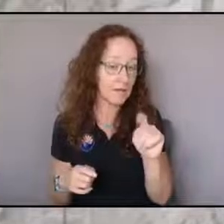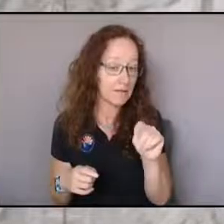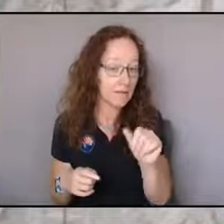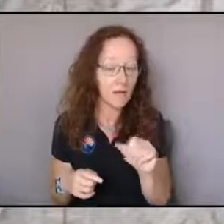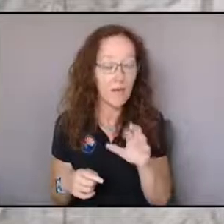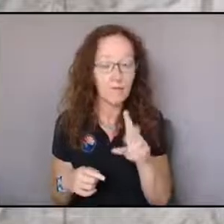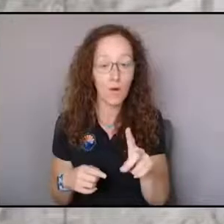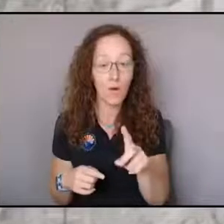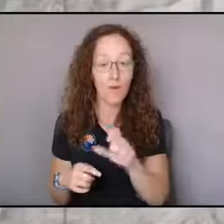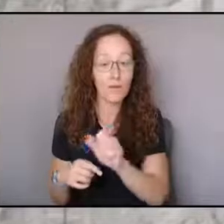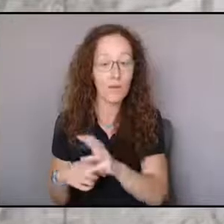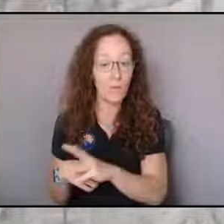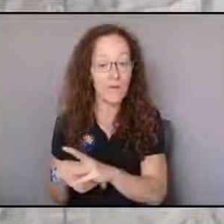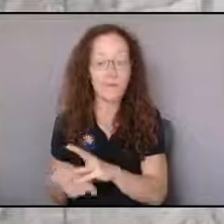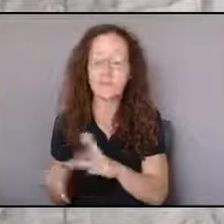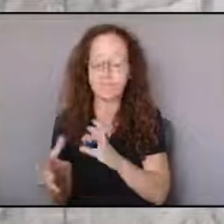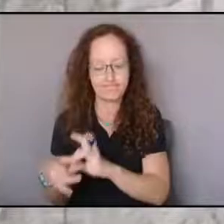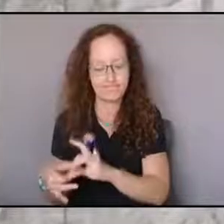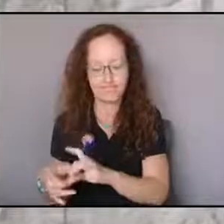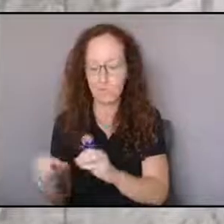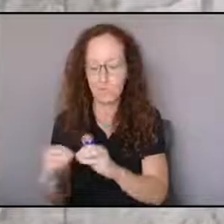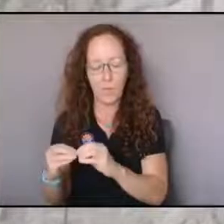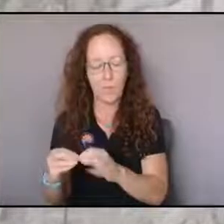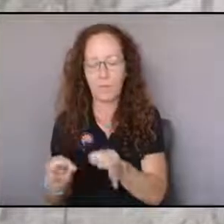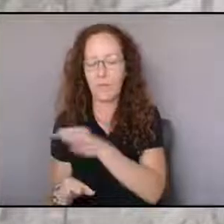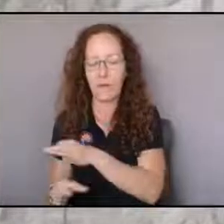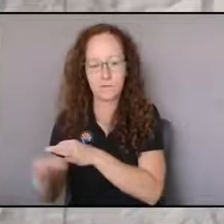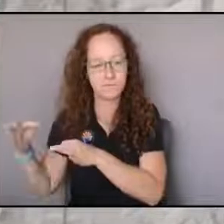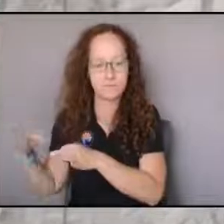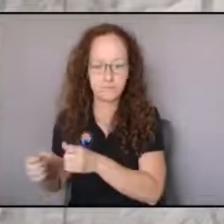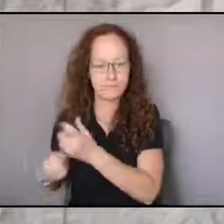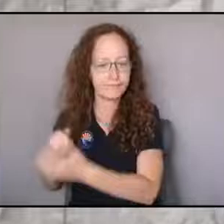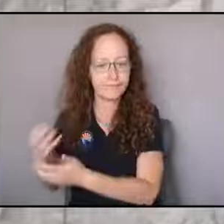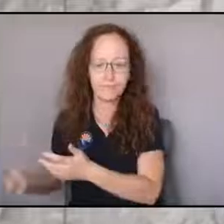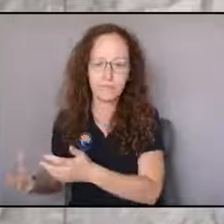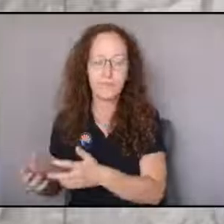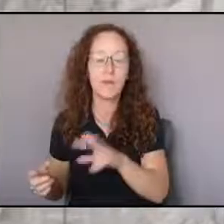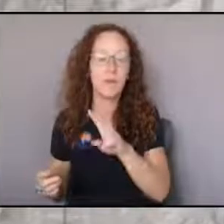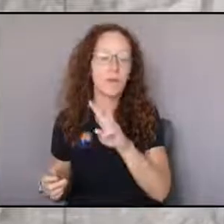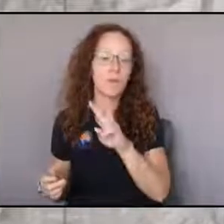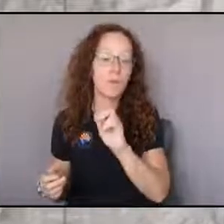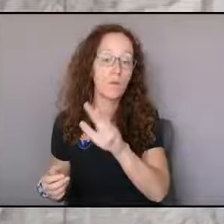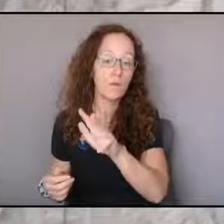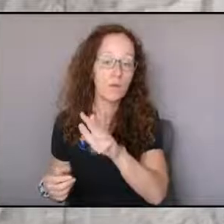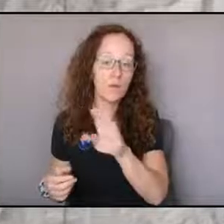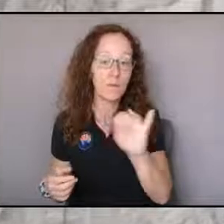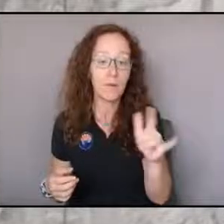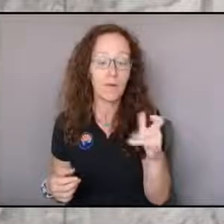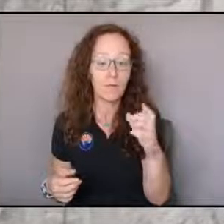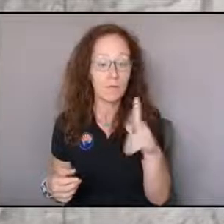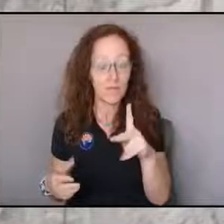WE DIDN'T GET ANYMORE SPOTS. AND THEN WE ARE CONNECTING TO THE 203 AROUND TO BULL CREEK. THAT IS ALL AGAINST LINE NOW AND THEY'RE JUST